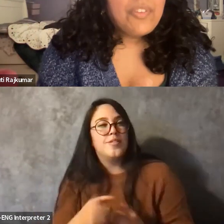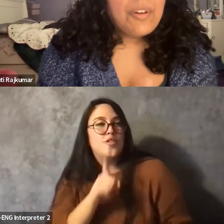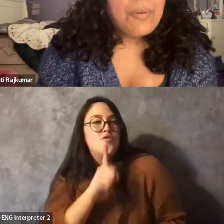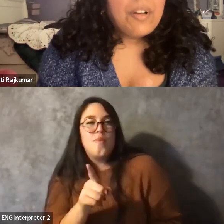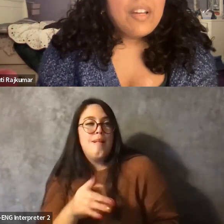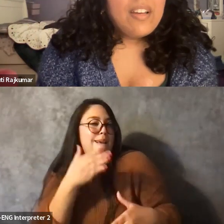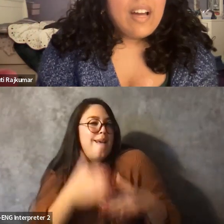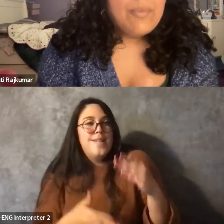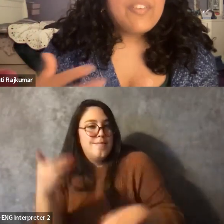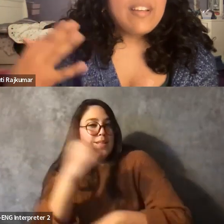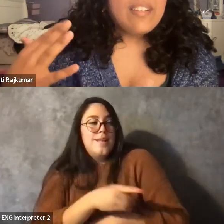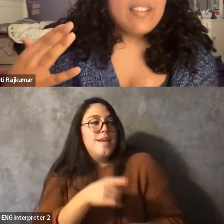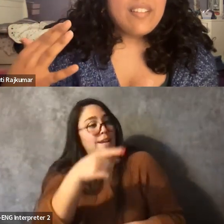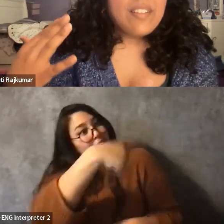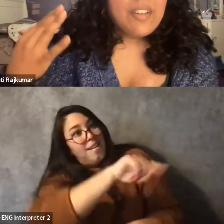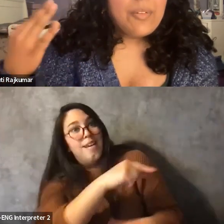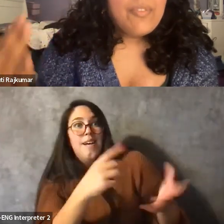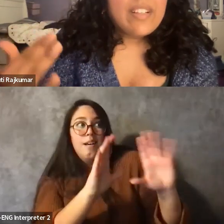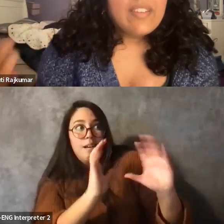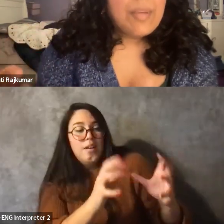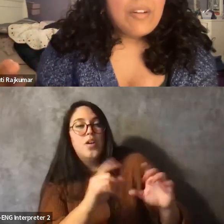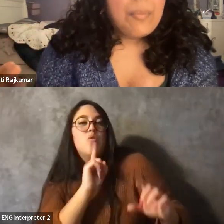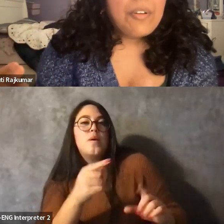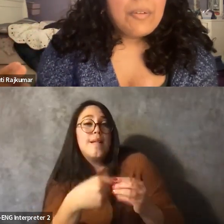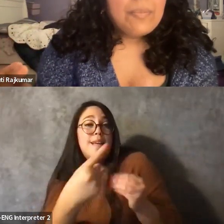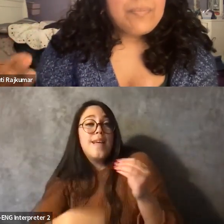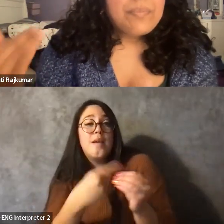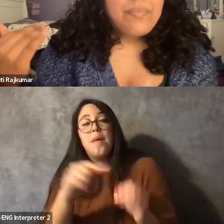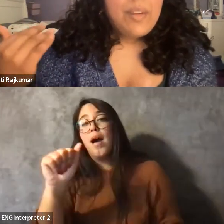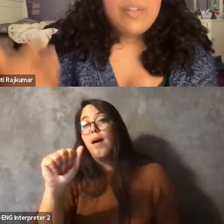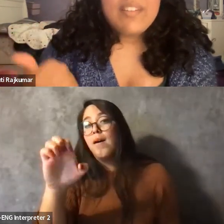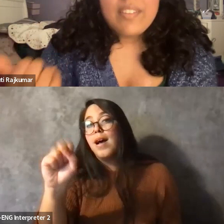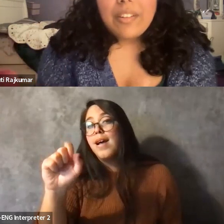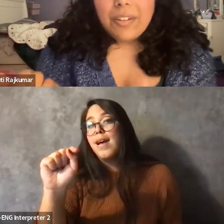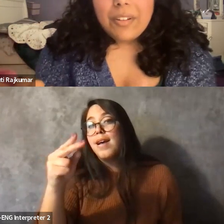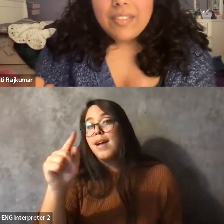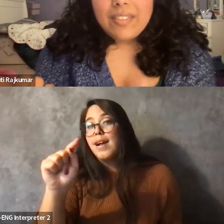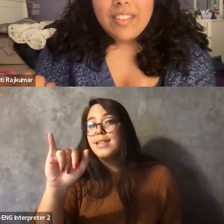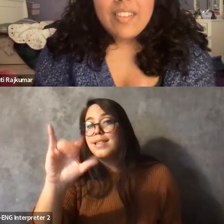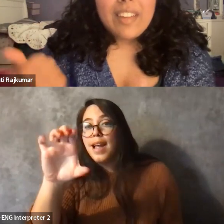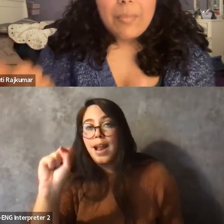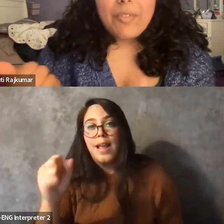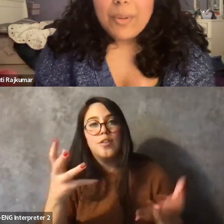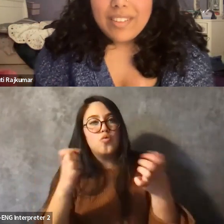So I would say, you know, to fix the medical model, we need to center disabled